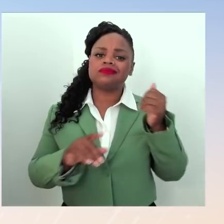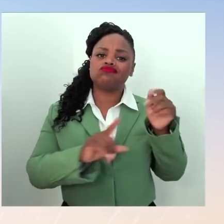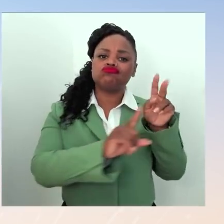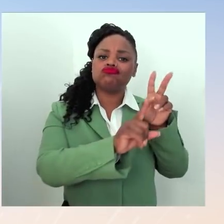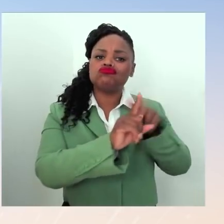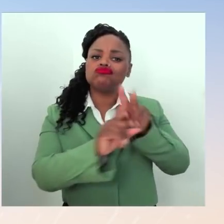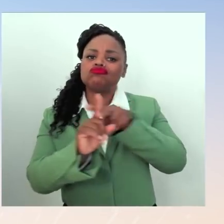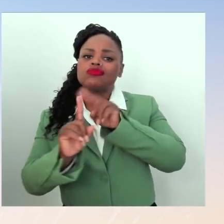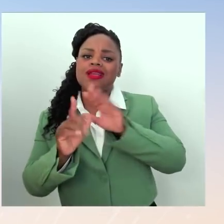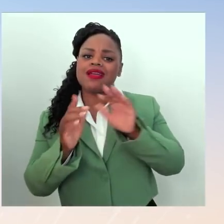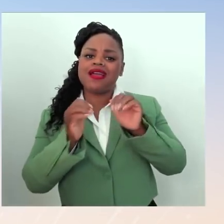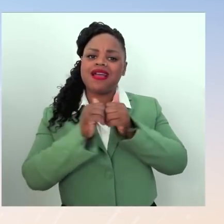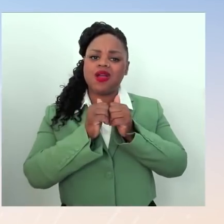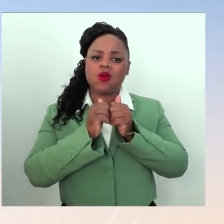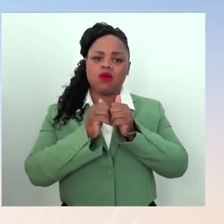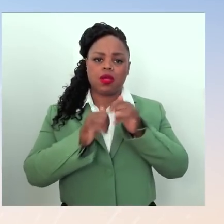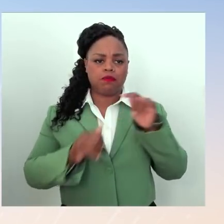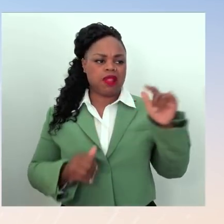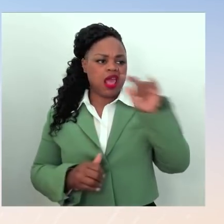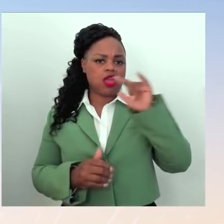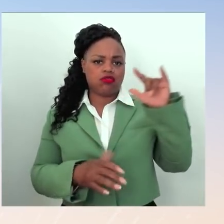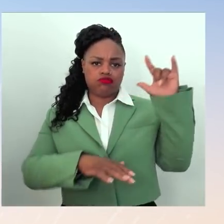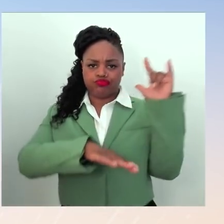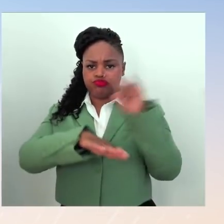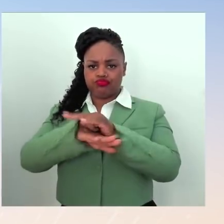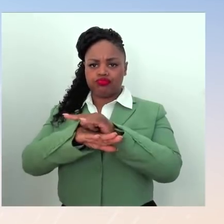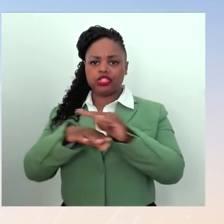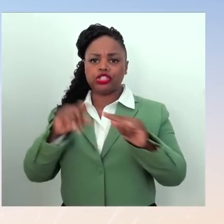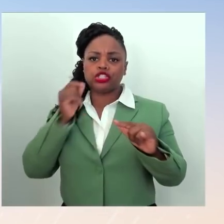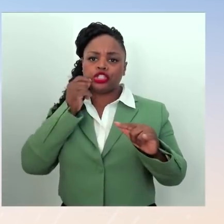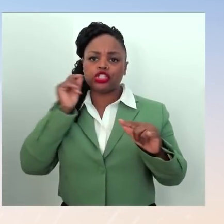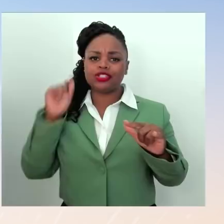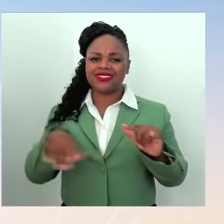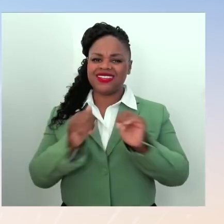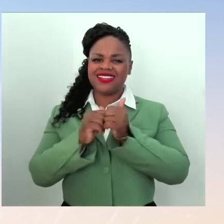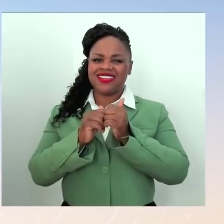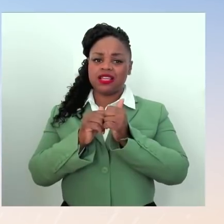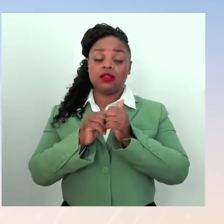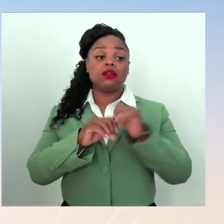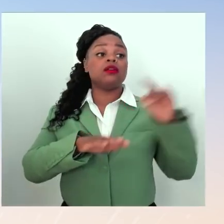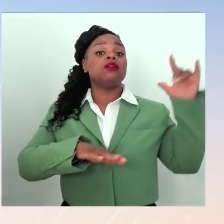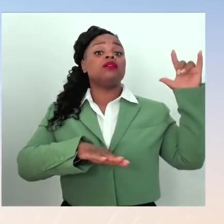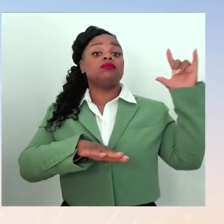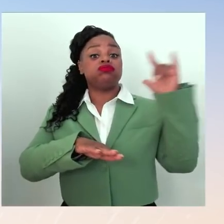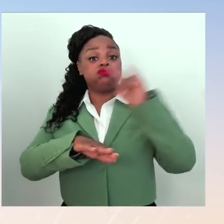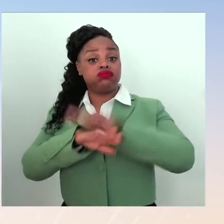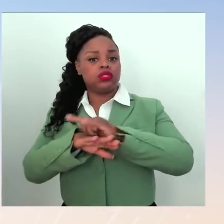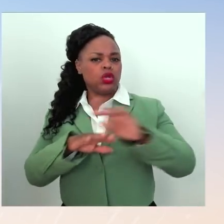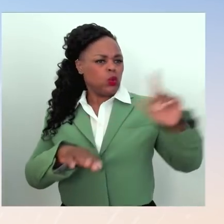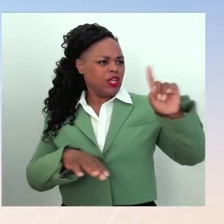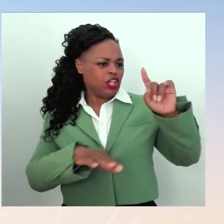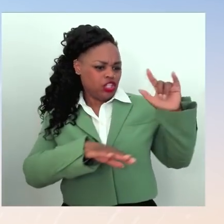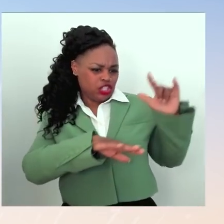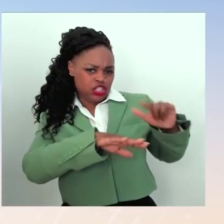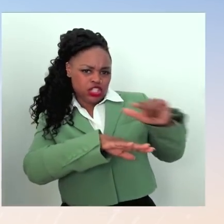Right? So, are they going to fly? Where will they depart from? Where will they land? Those are all very important questions here.